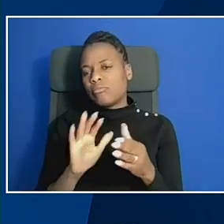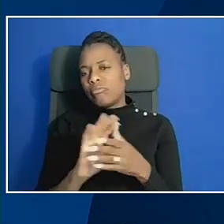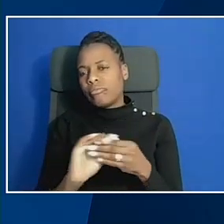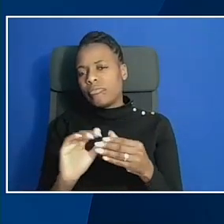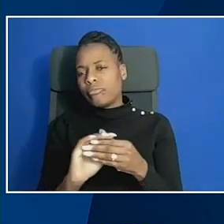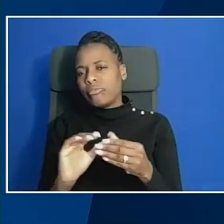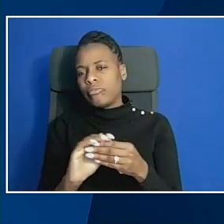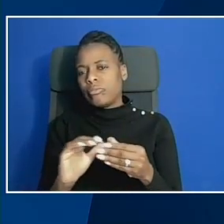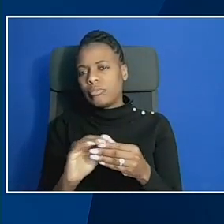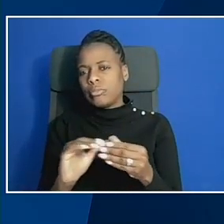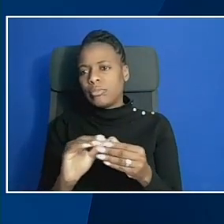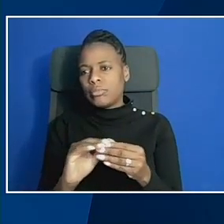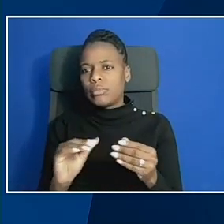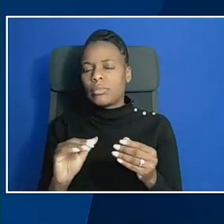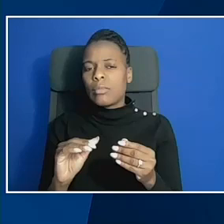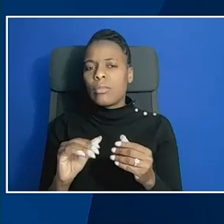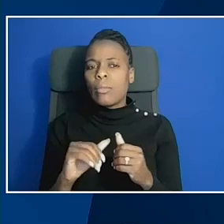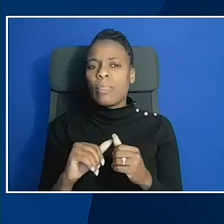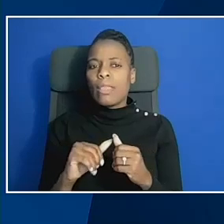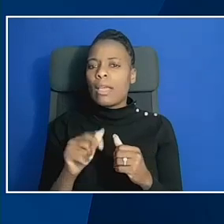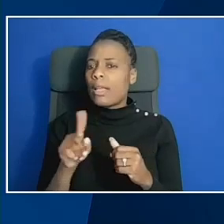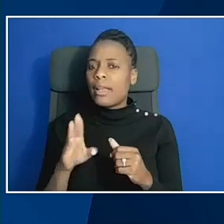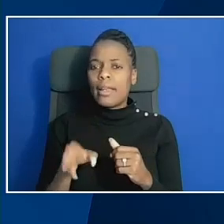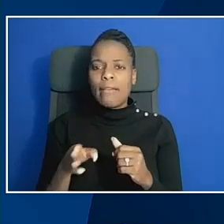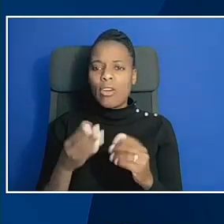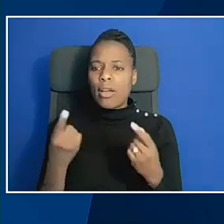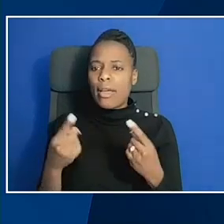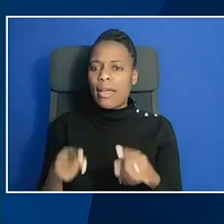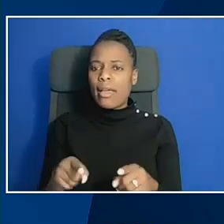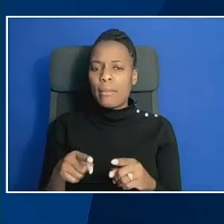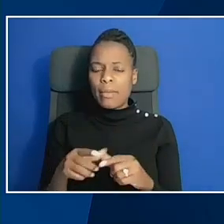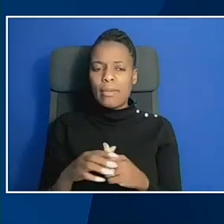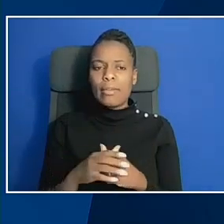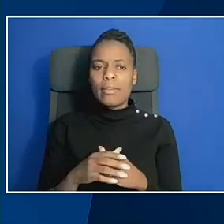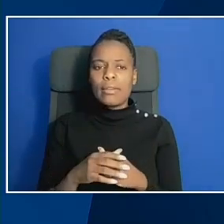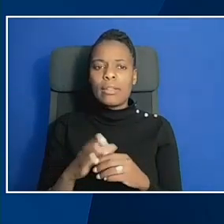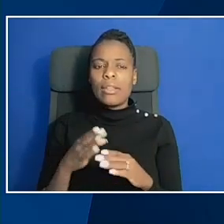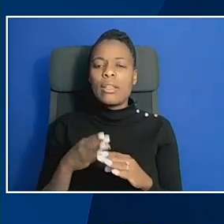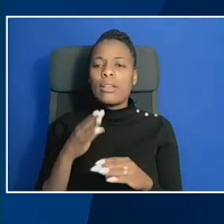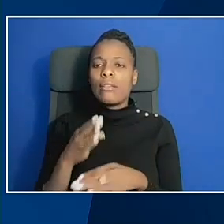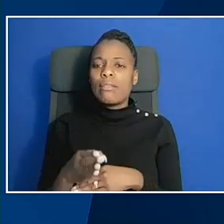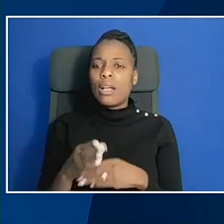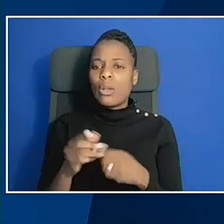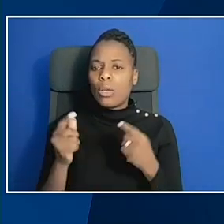The following administration delayed it and then ultimately negotiated and